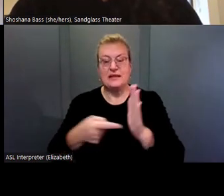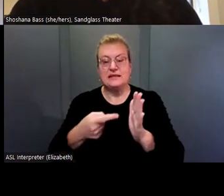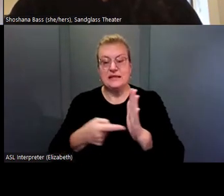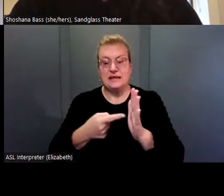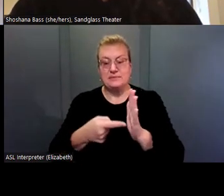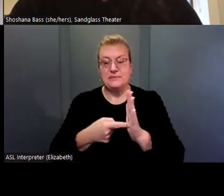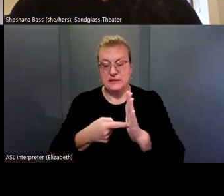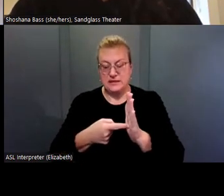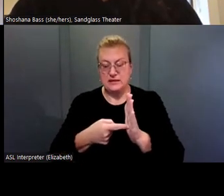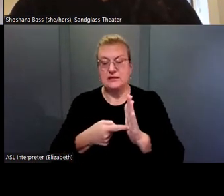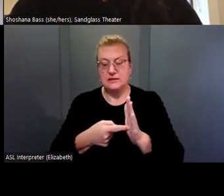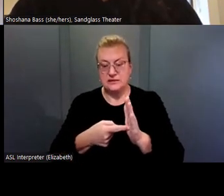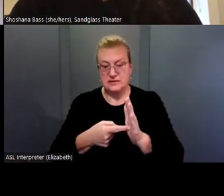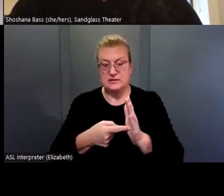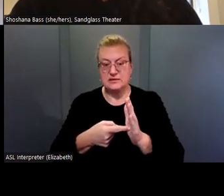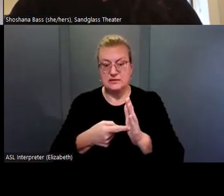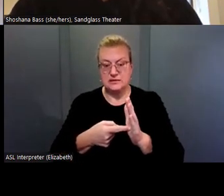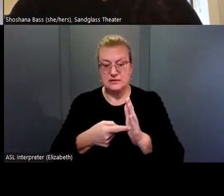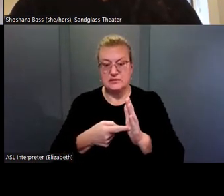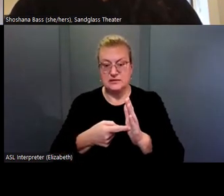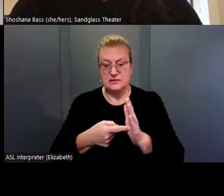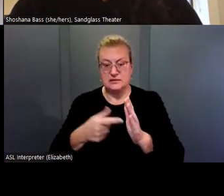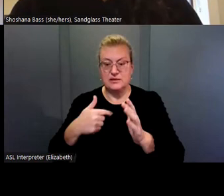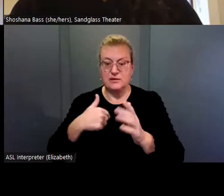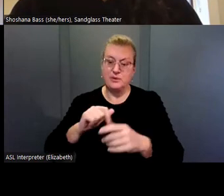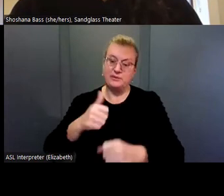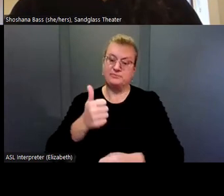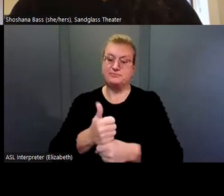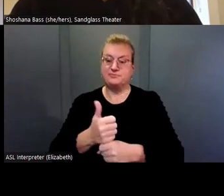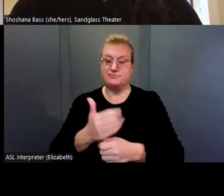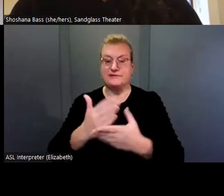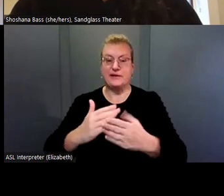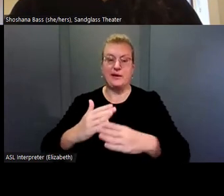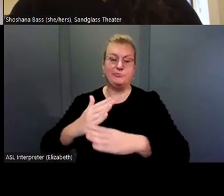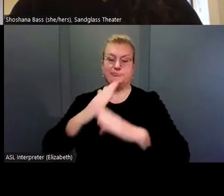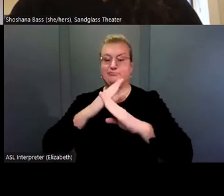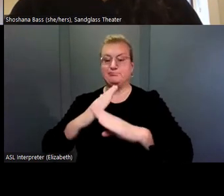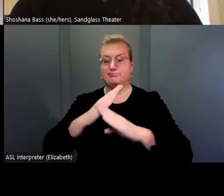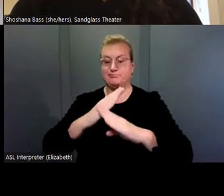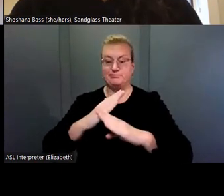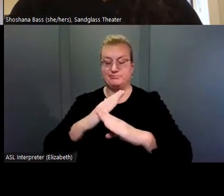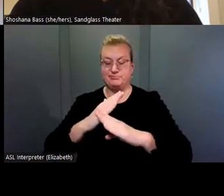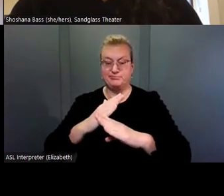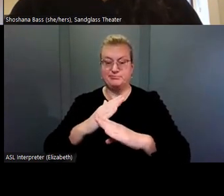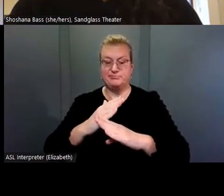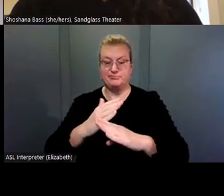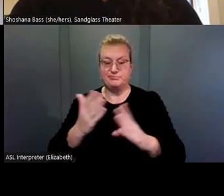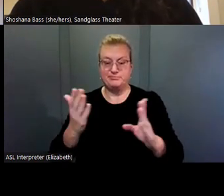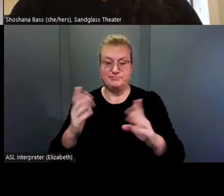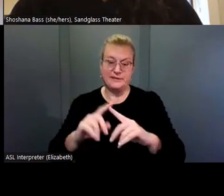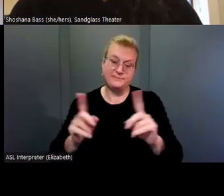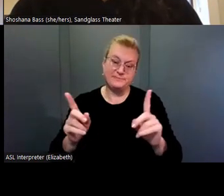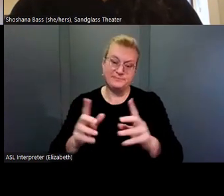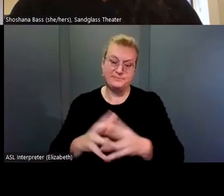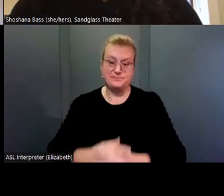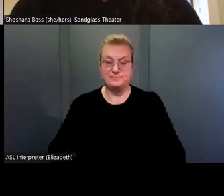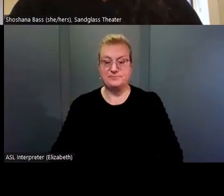we do put up some barriers, but we're human beings.